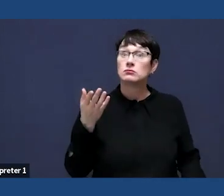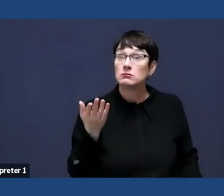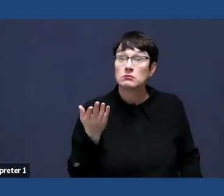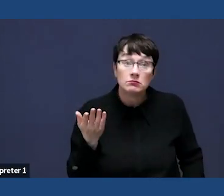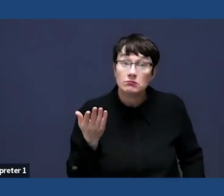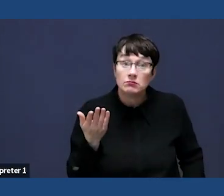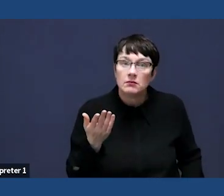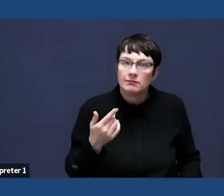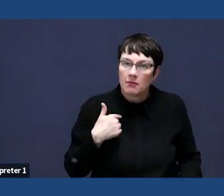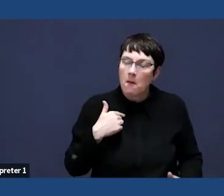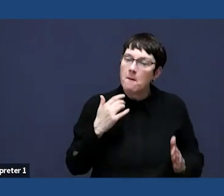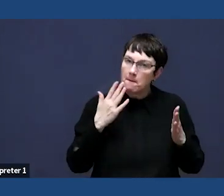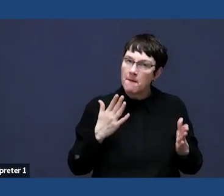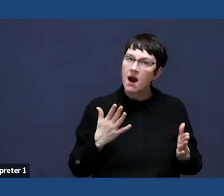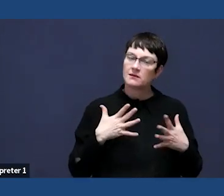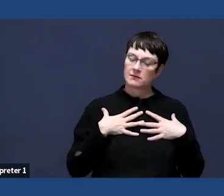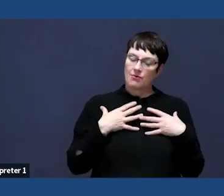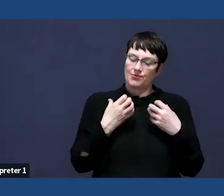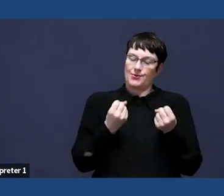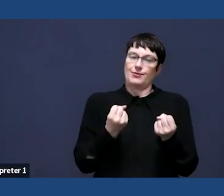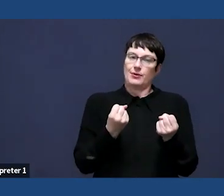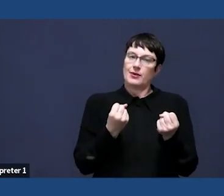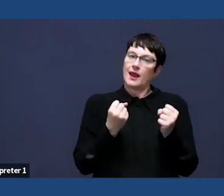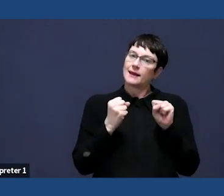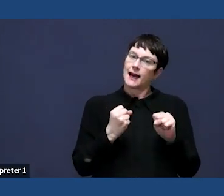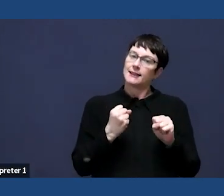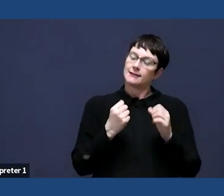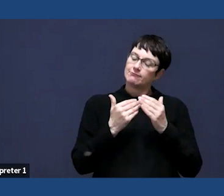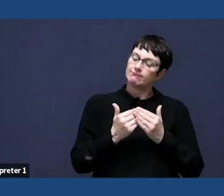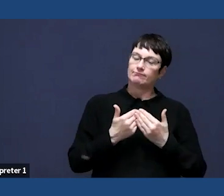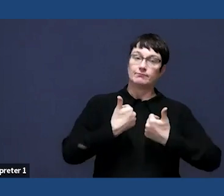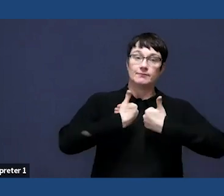a health perspective. I would say that.